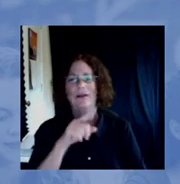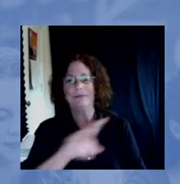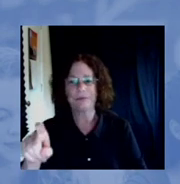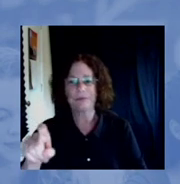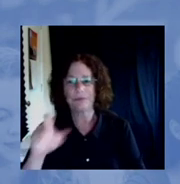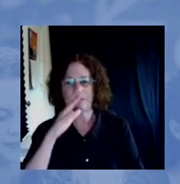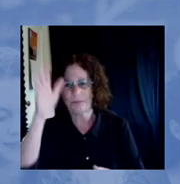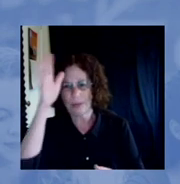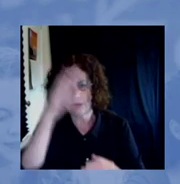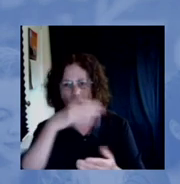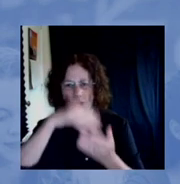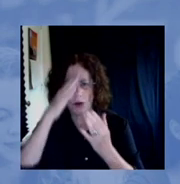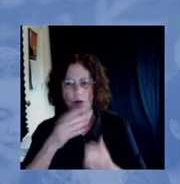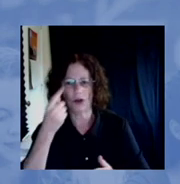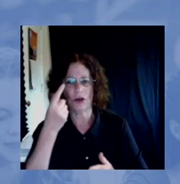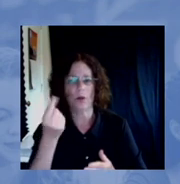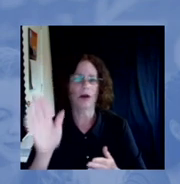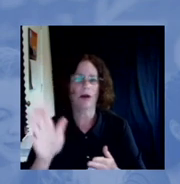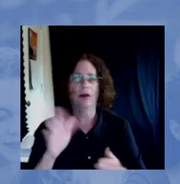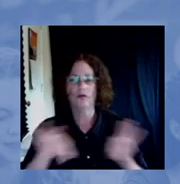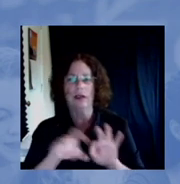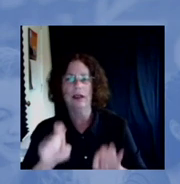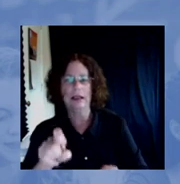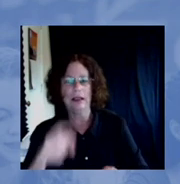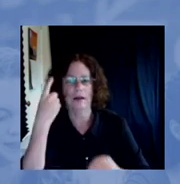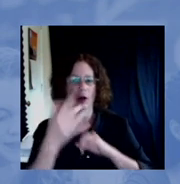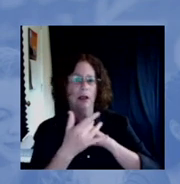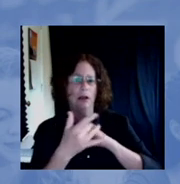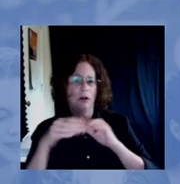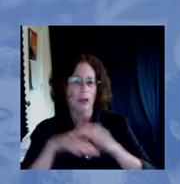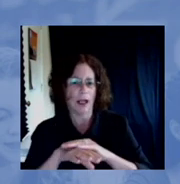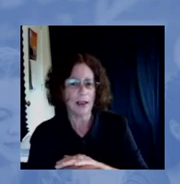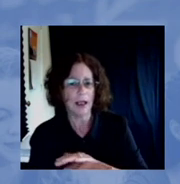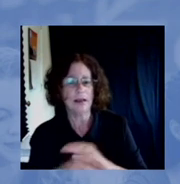WHAT THE CRITICAL NEEDS WERE IN TERMS OF TECHNOLOGY ACCESS, IN TERMS OF CONNECTIVITY AND LEARNING